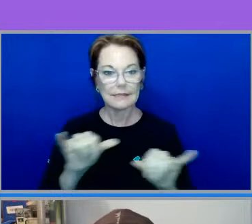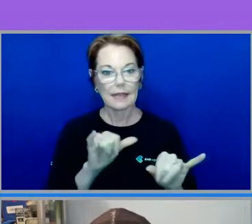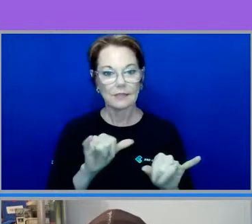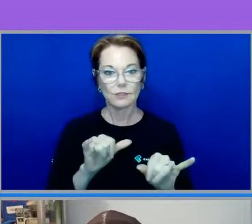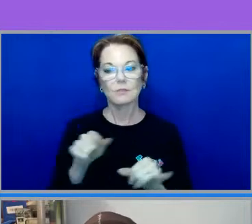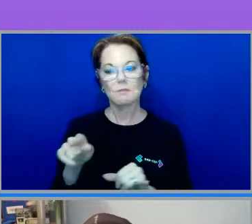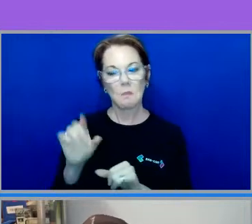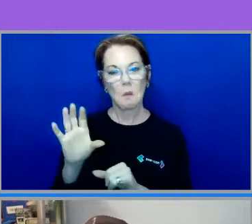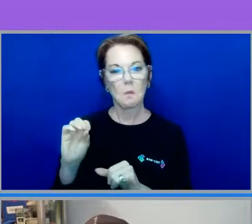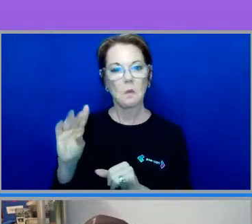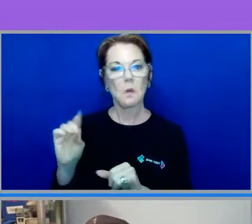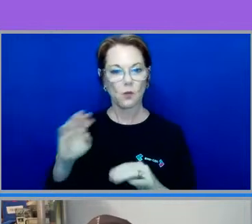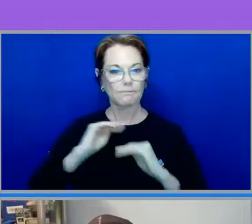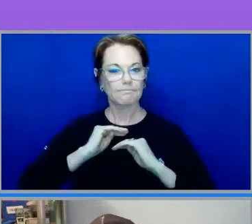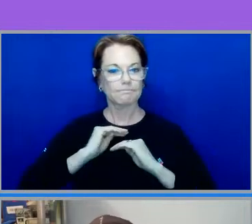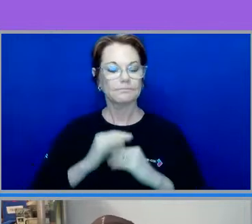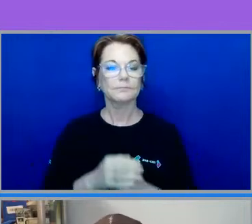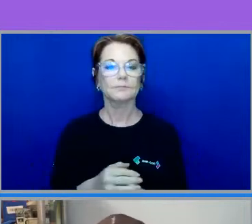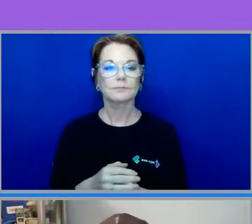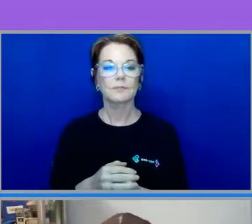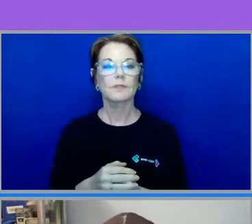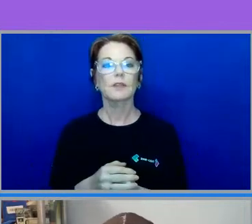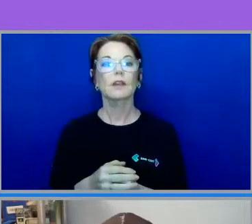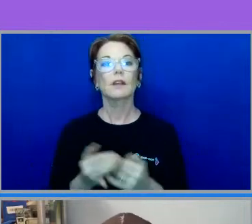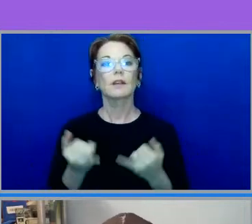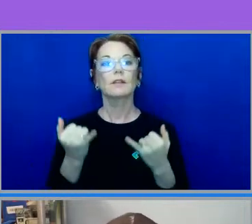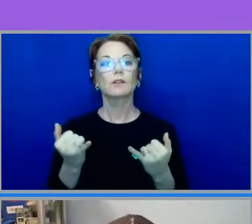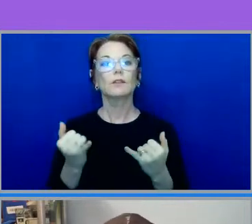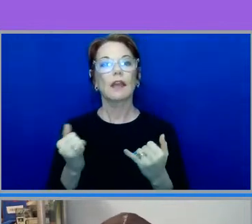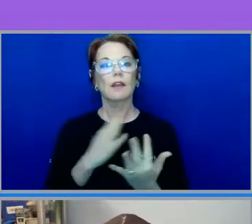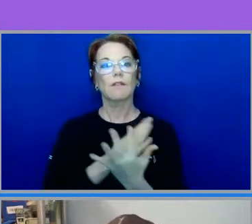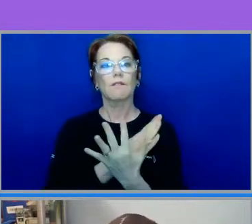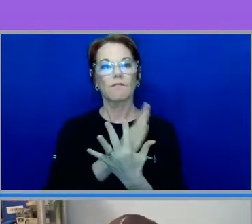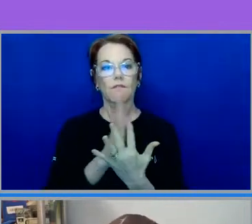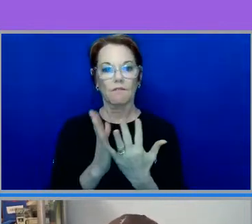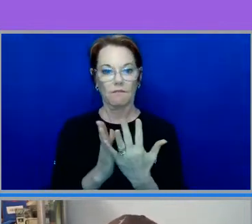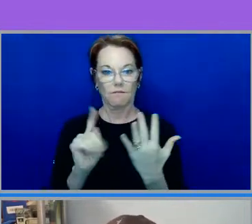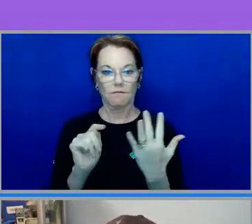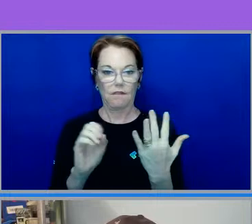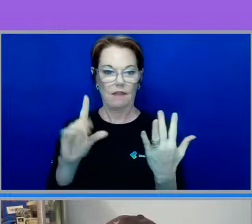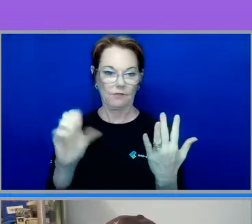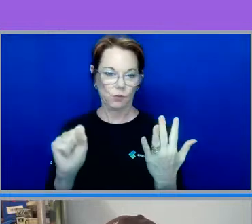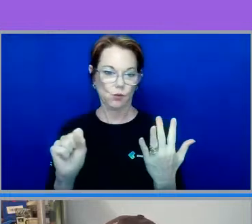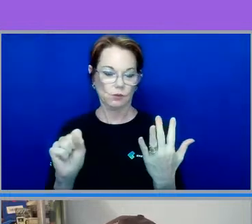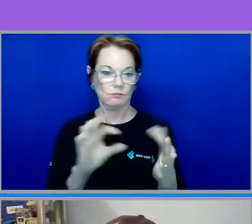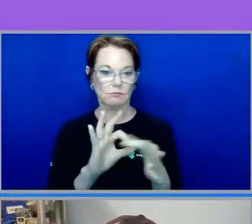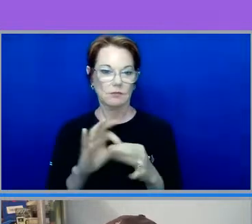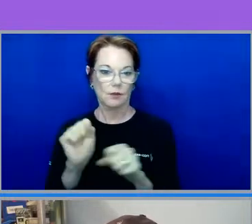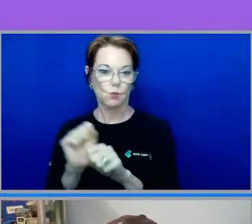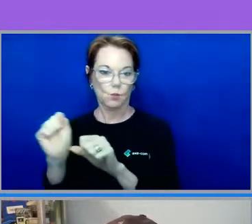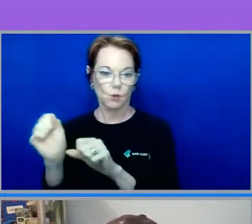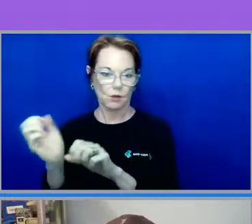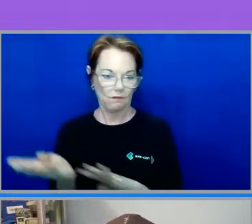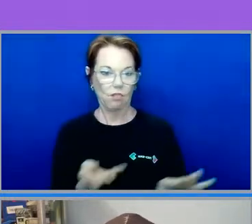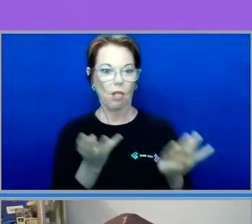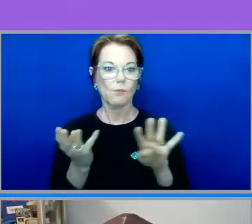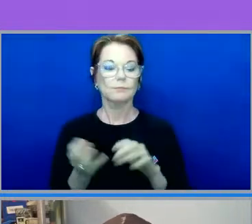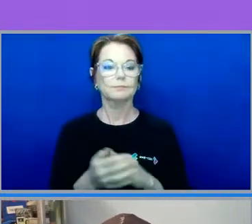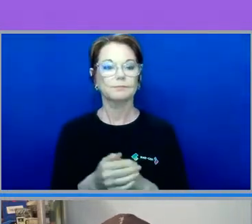So we're going to look at five tools that roughly fit into this